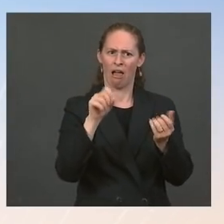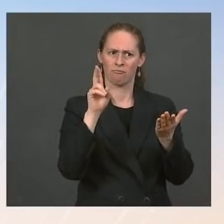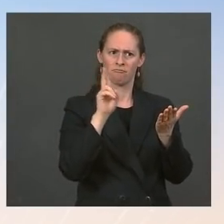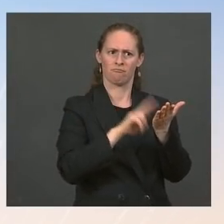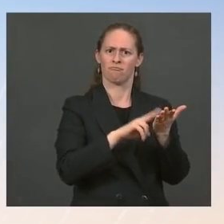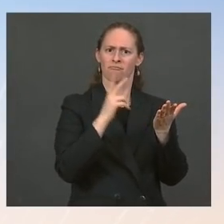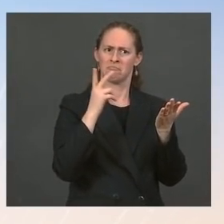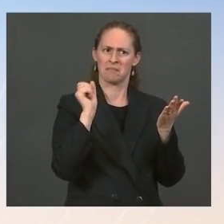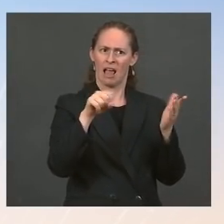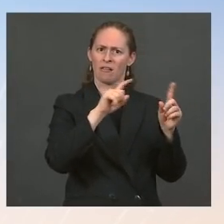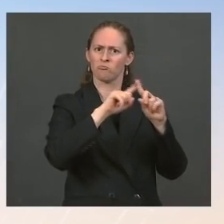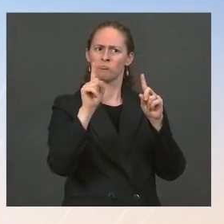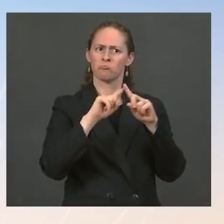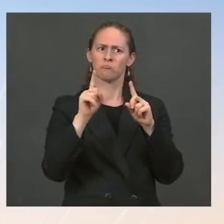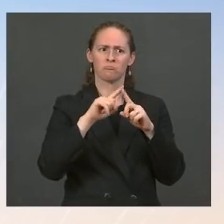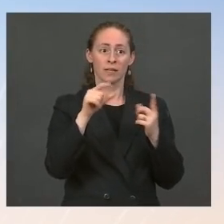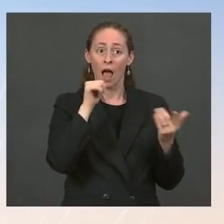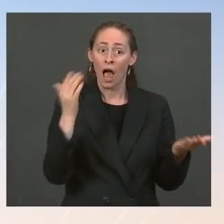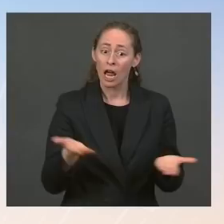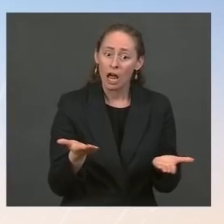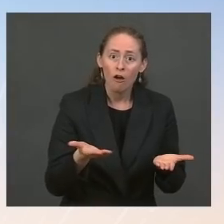The Press: Thank you, Jen. Ms. Psaki: Thanks, everyone.